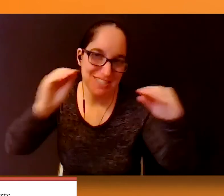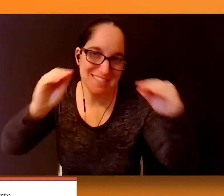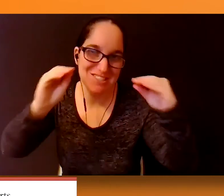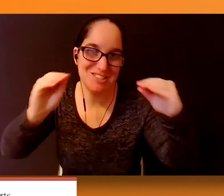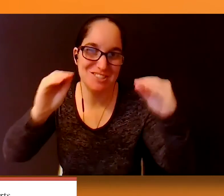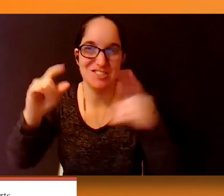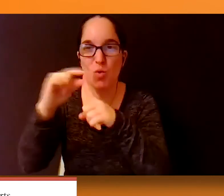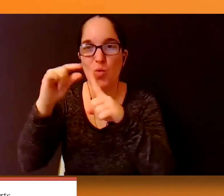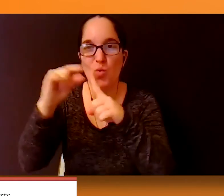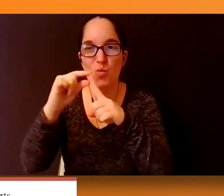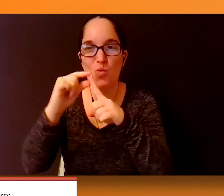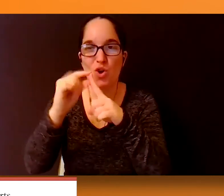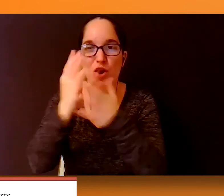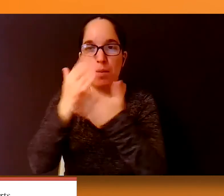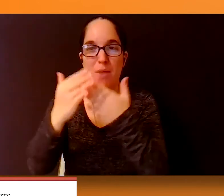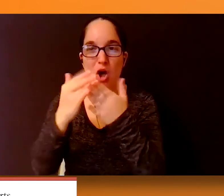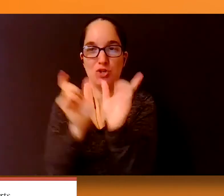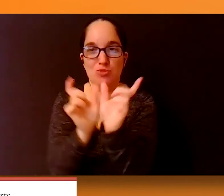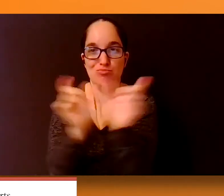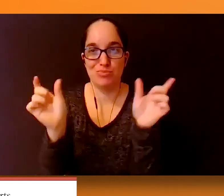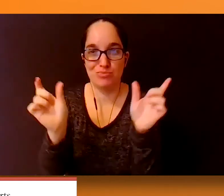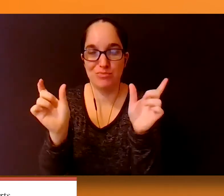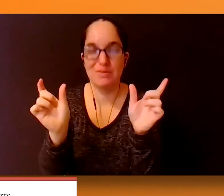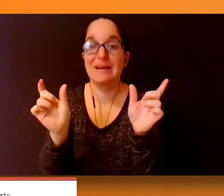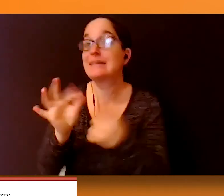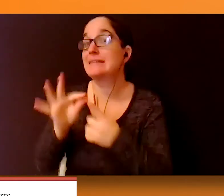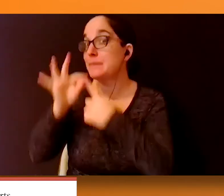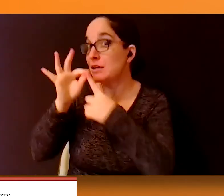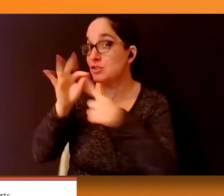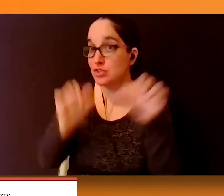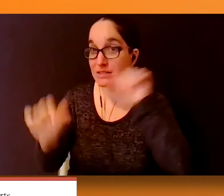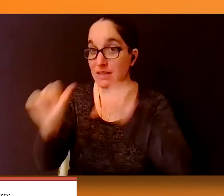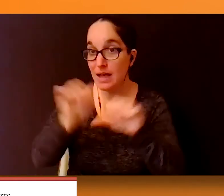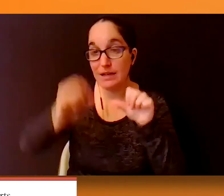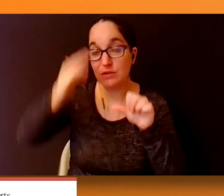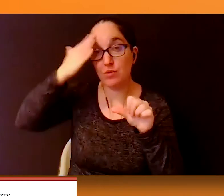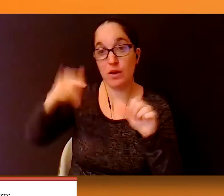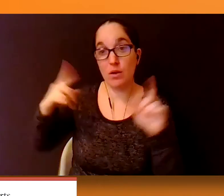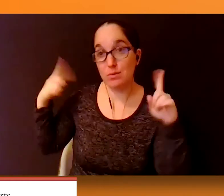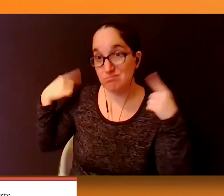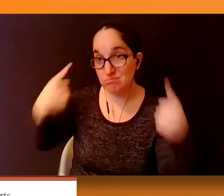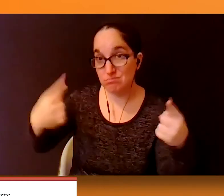I'm always pushing teaching word parts, especially in science. We've done several studies at NTID